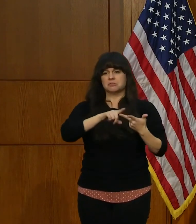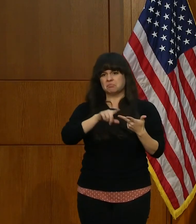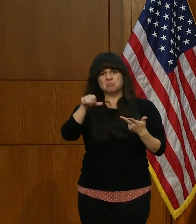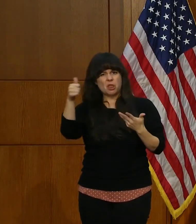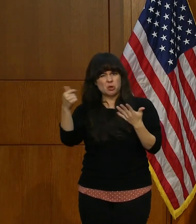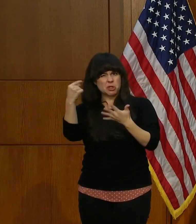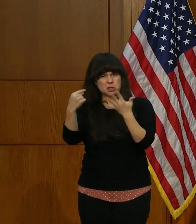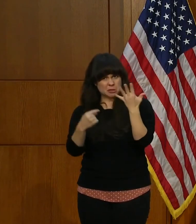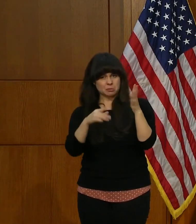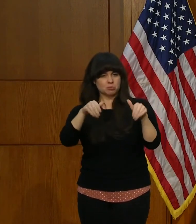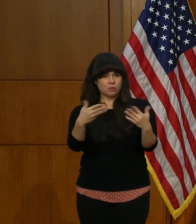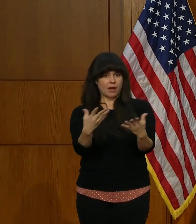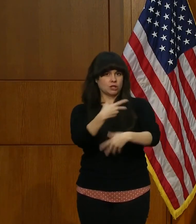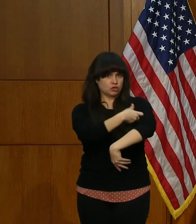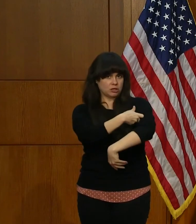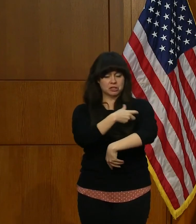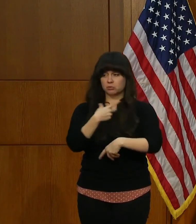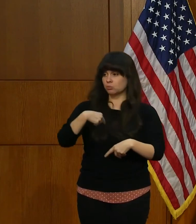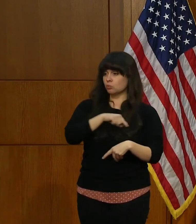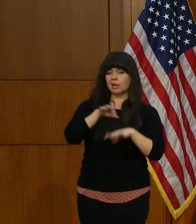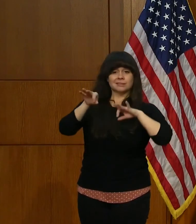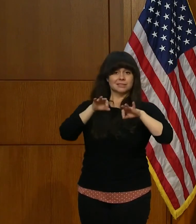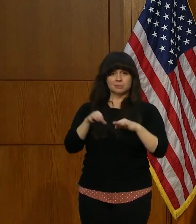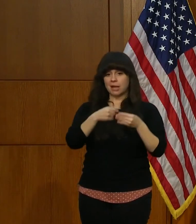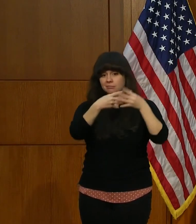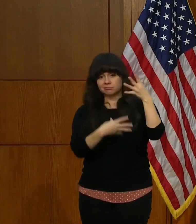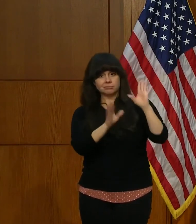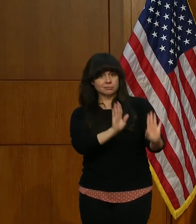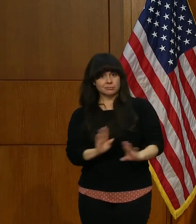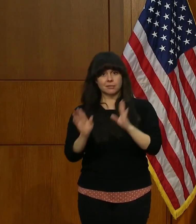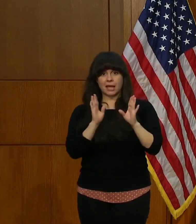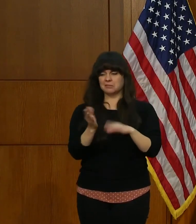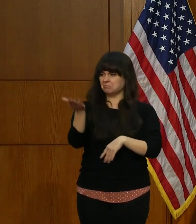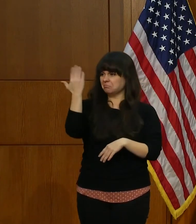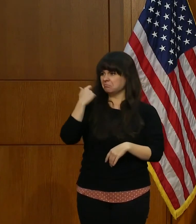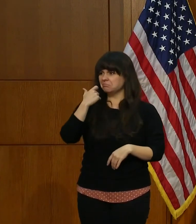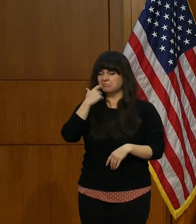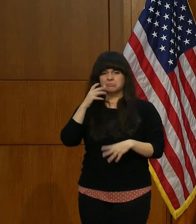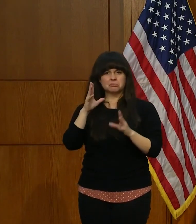CLINICS AND OTHERS TO GIVE SHOTS TO PEOPLE. YOU'LL RECALL